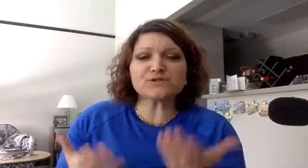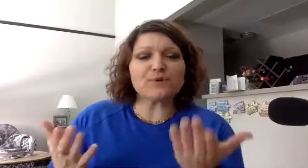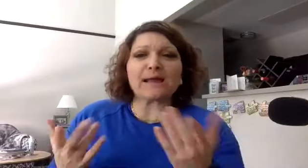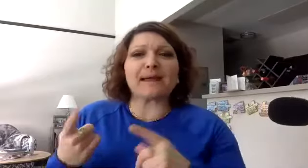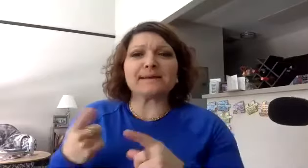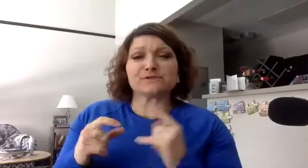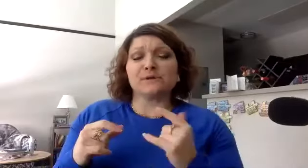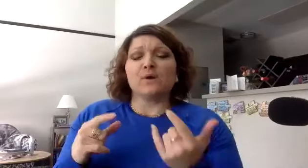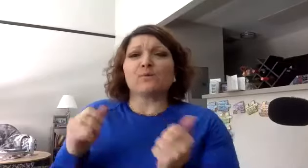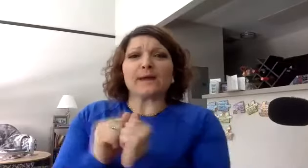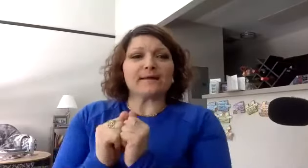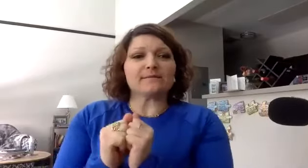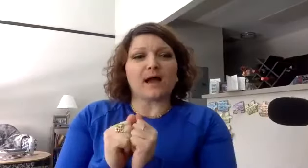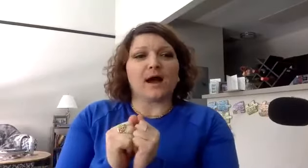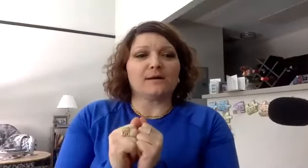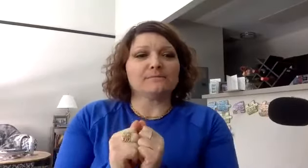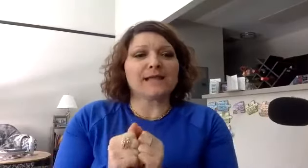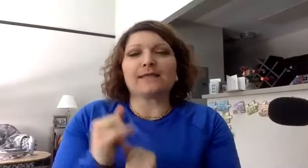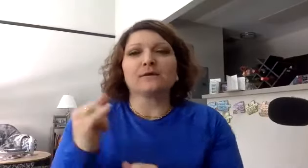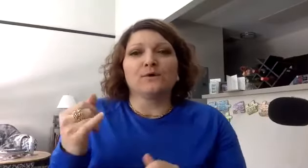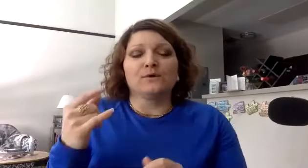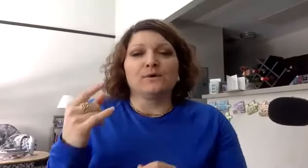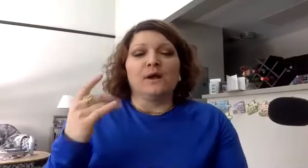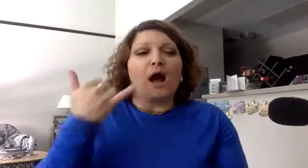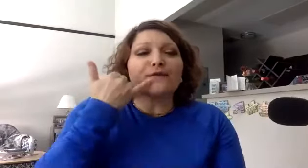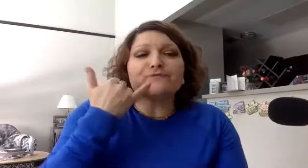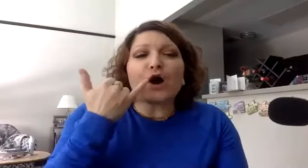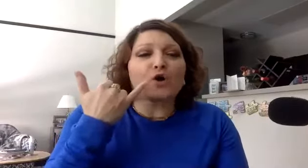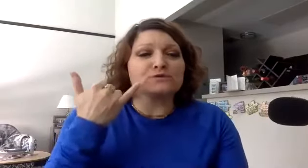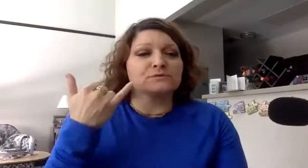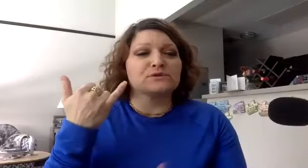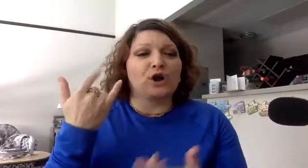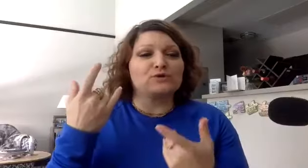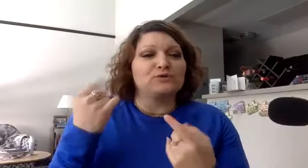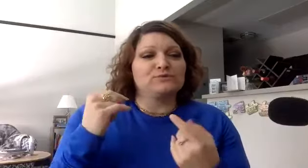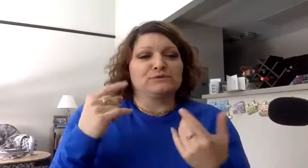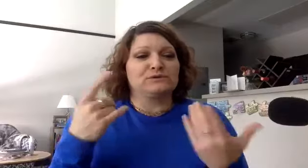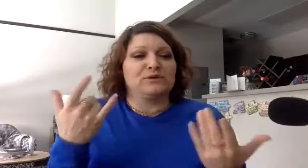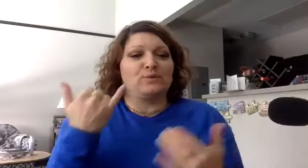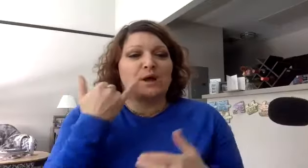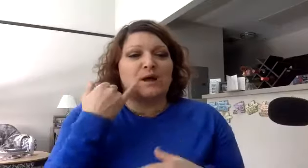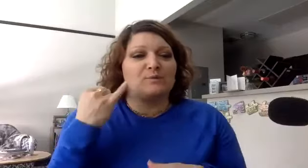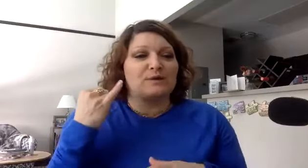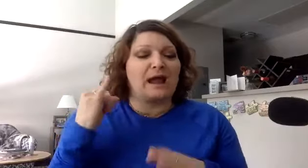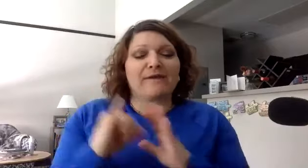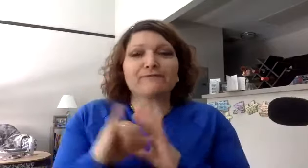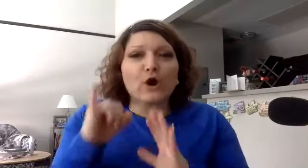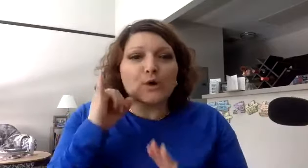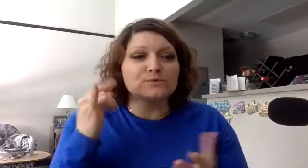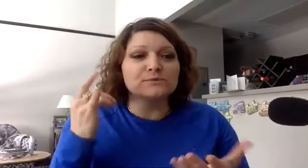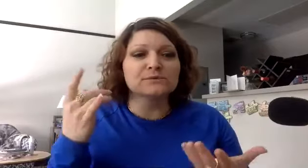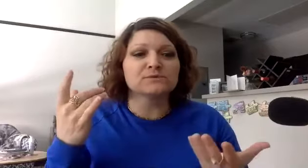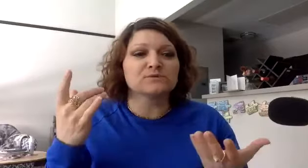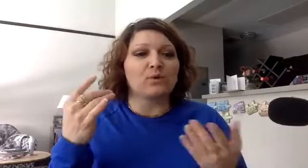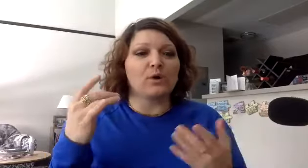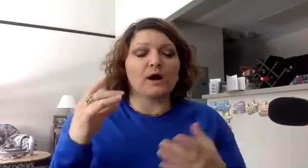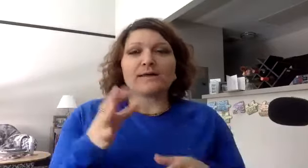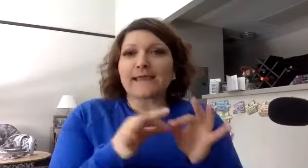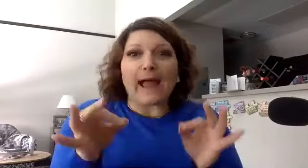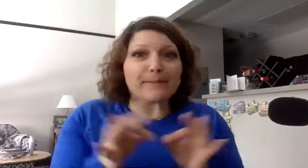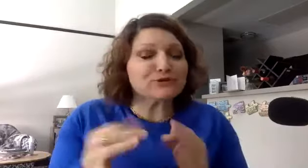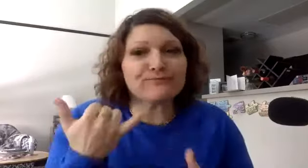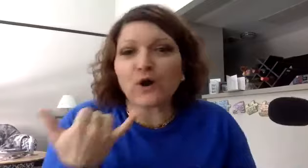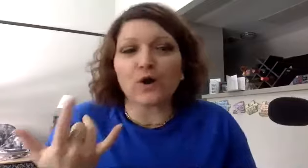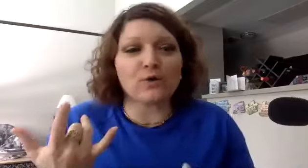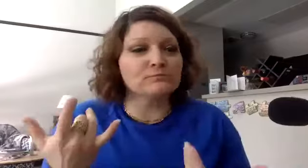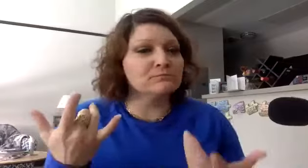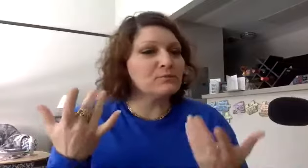recommend where um like or the phone you know you know with the iphone or the caption phone -what